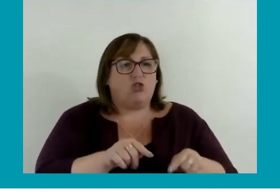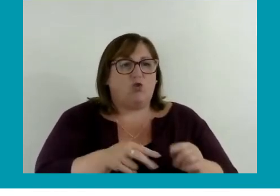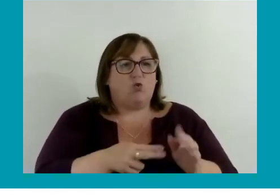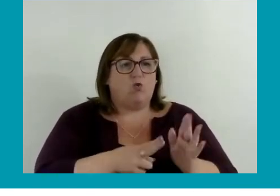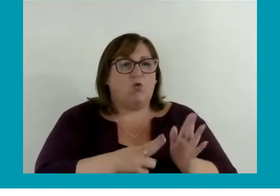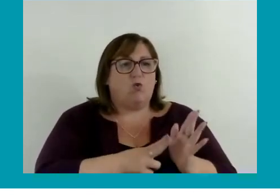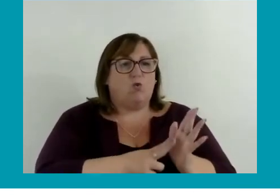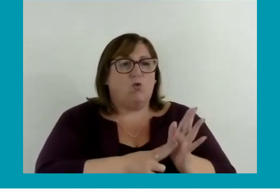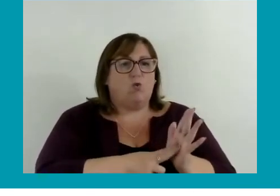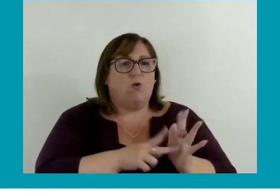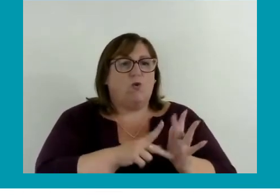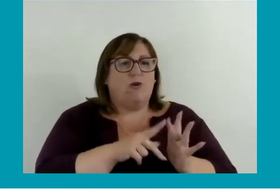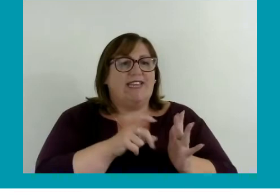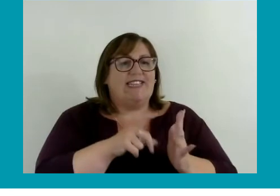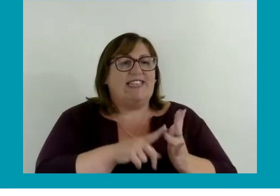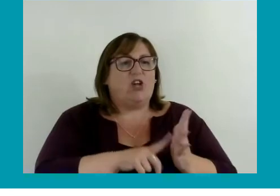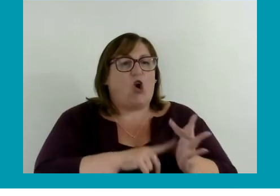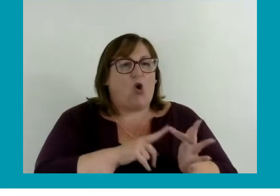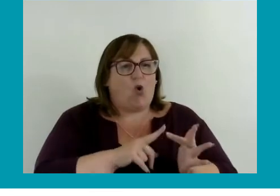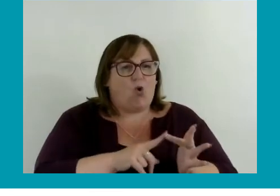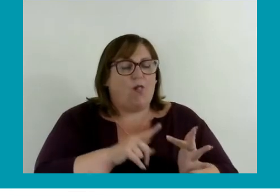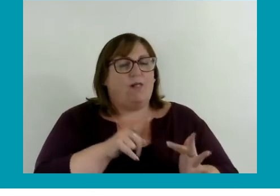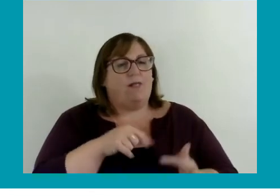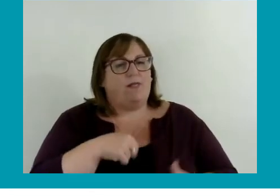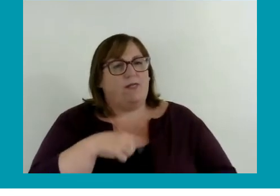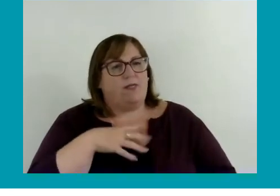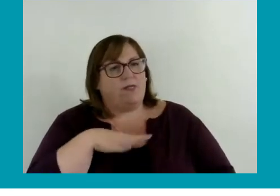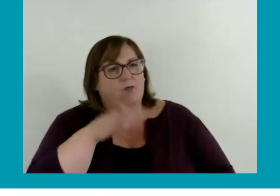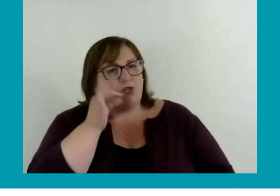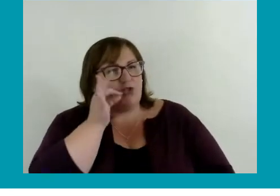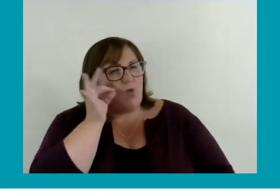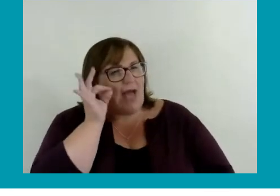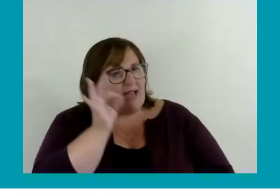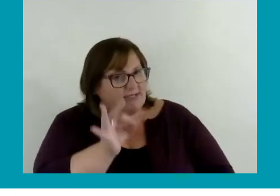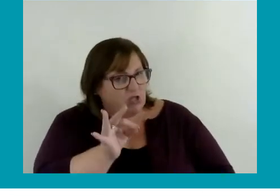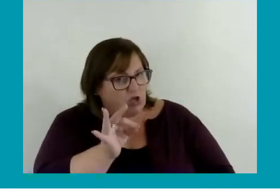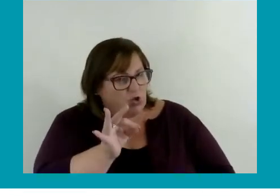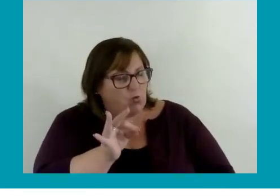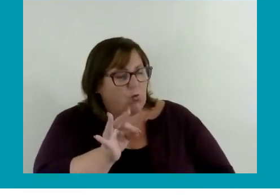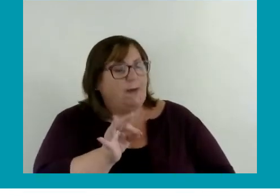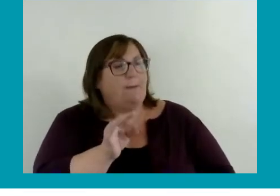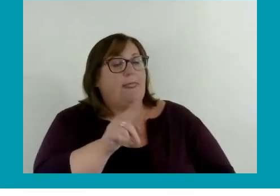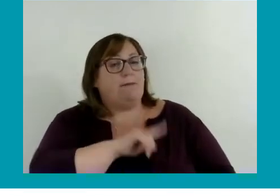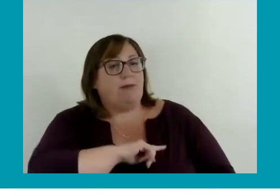you how important is it because you are an excellent example of being a self-advocate